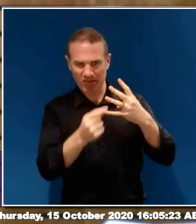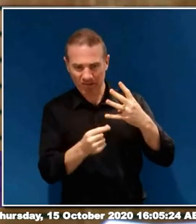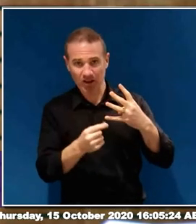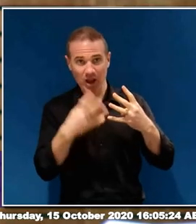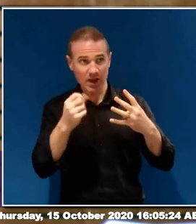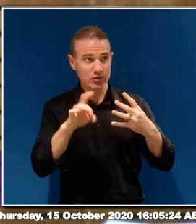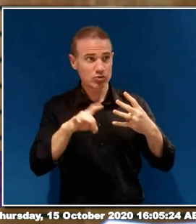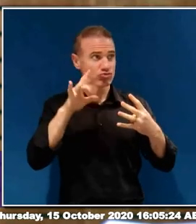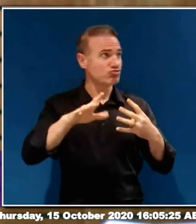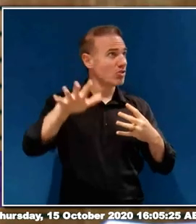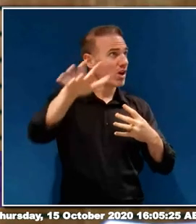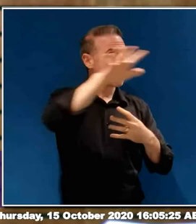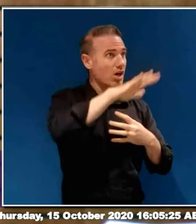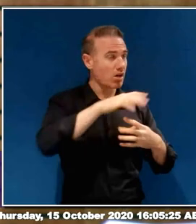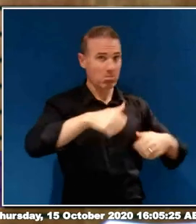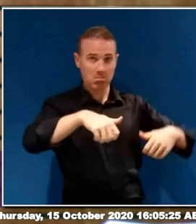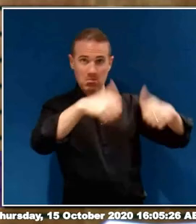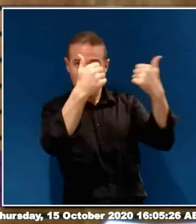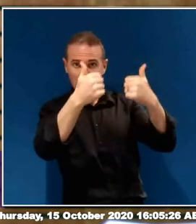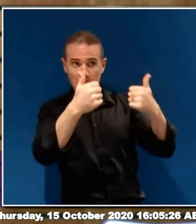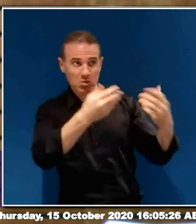Where do we look?